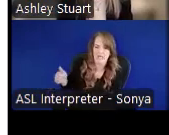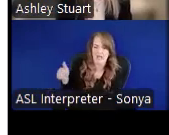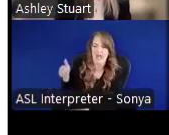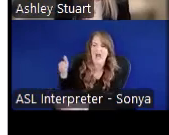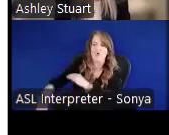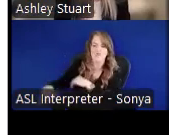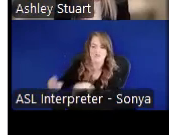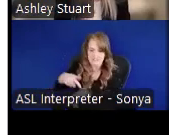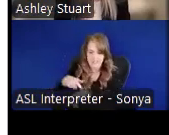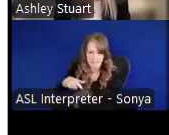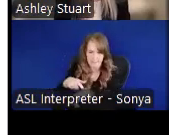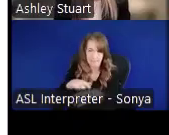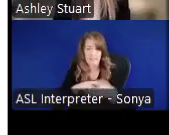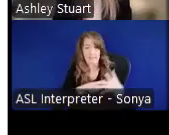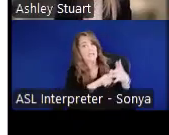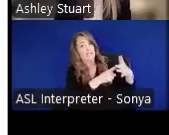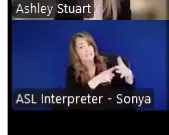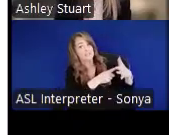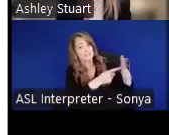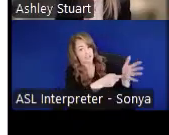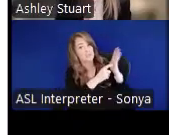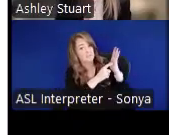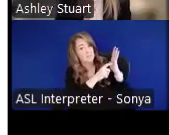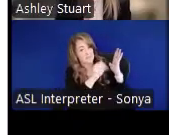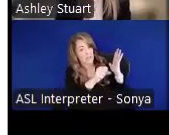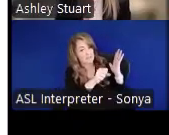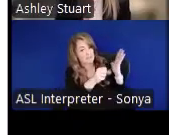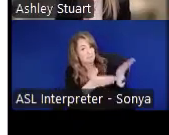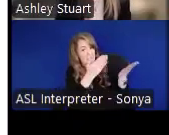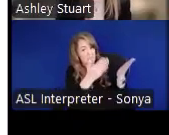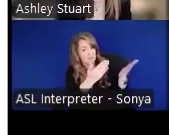necessary to get me going? Maybe, probably, definitely,